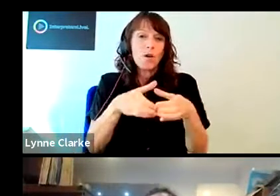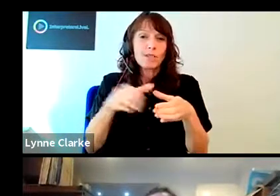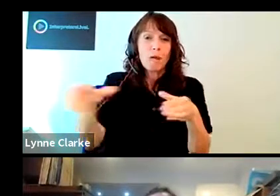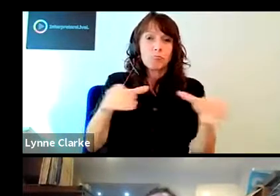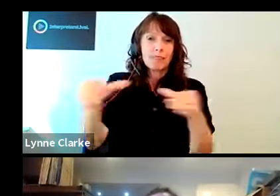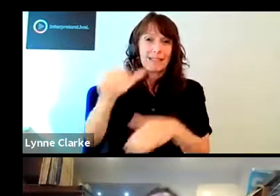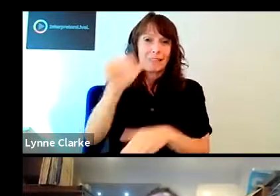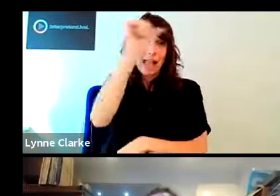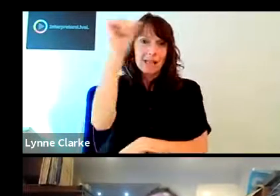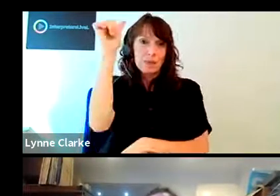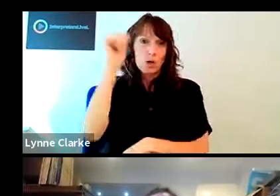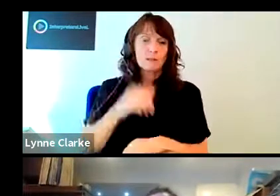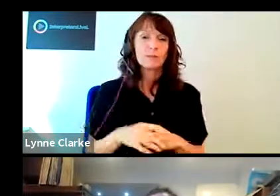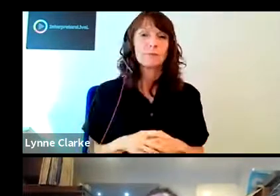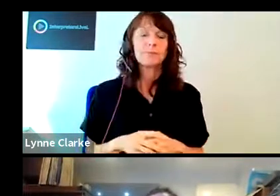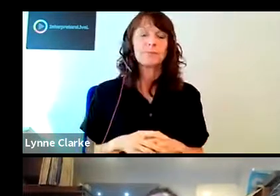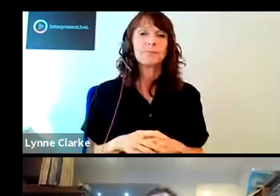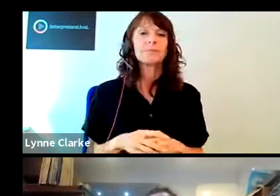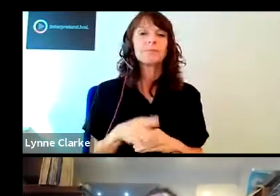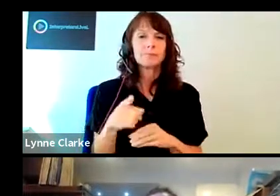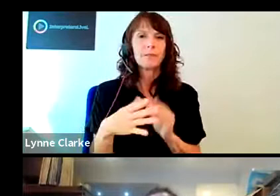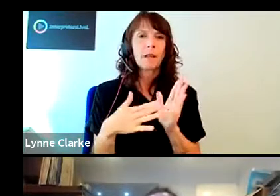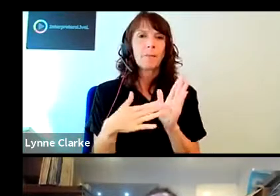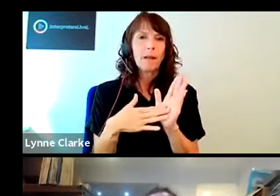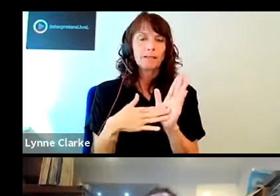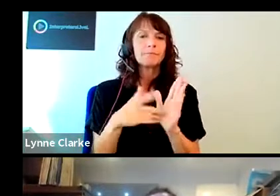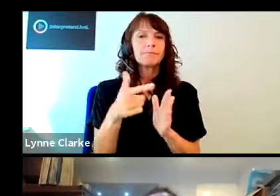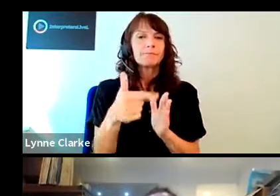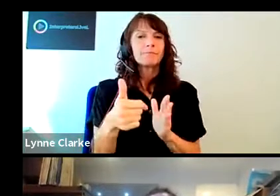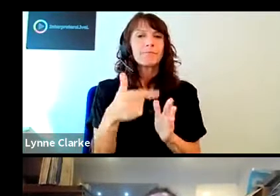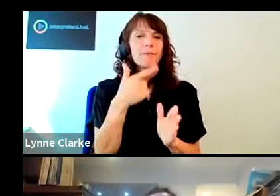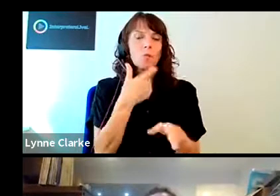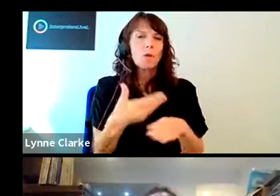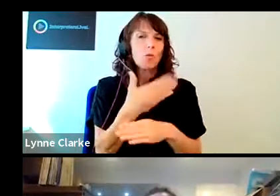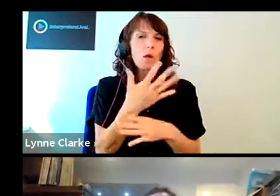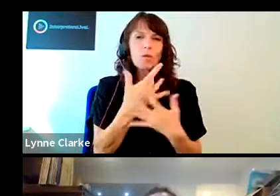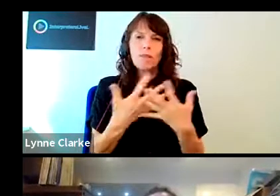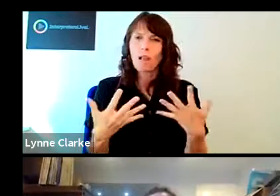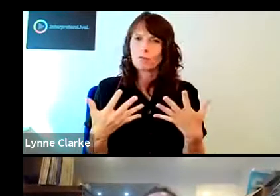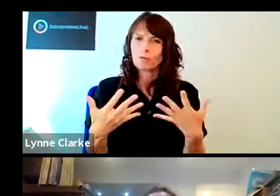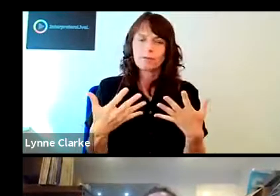I have an example of this. We work with a lot of clients at Cyber-Duck in the public sector